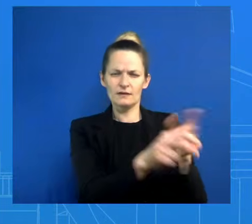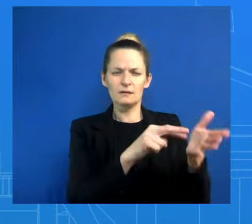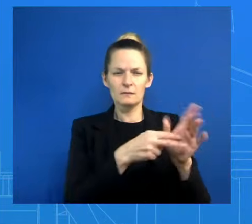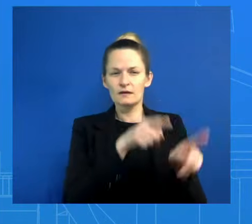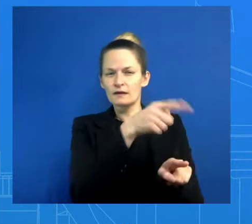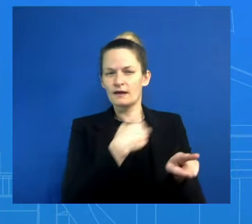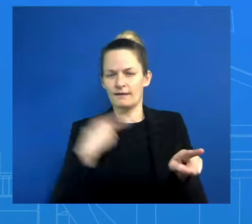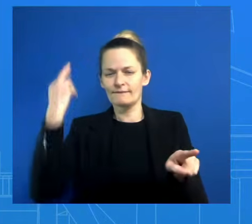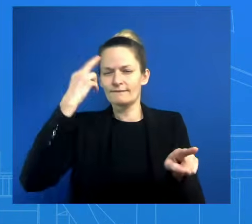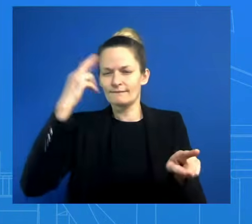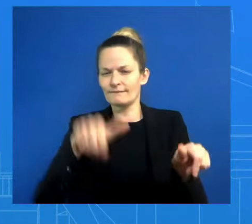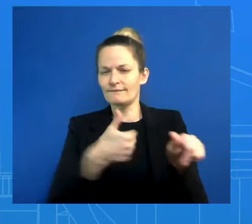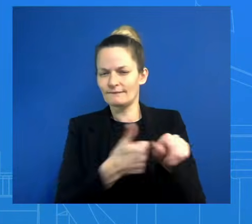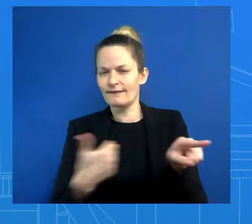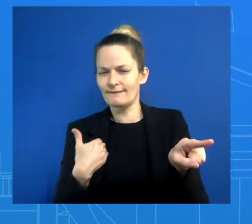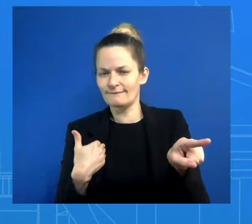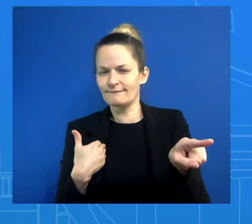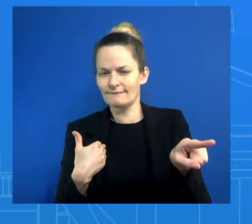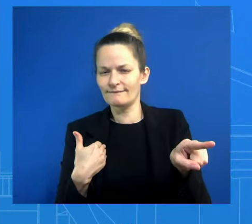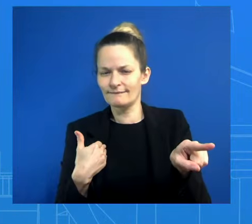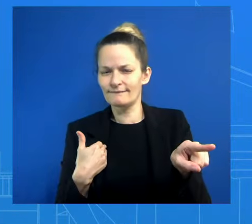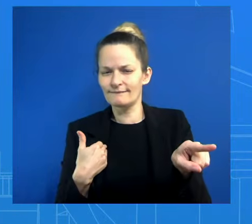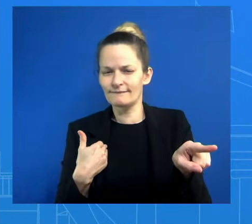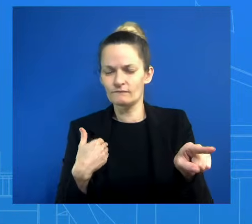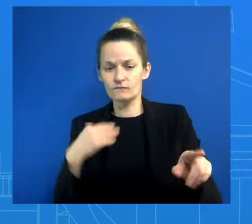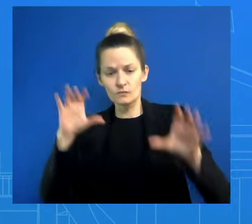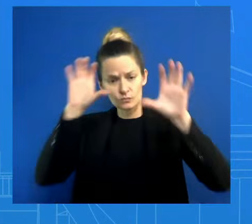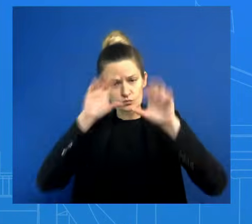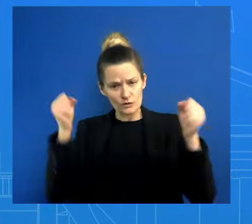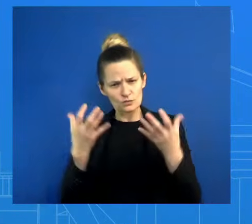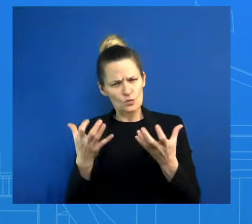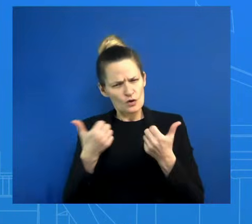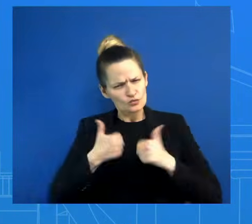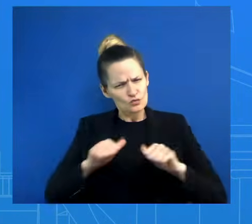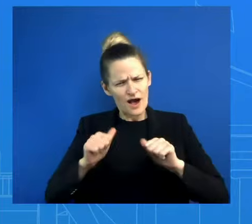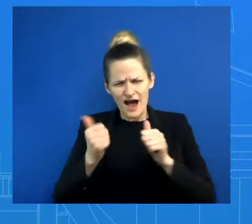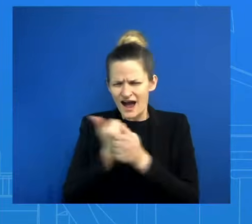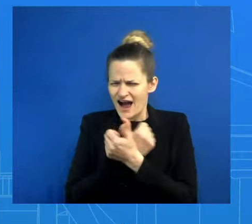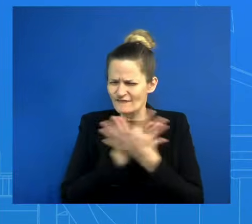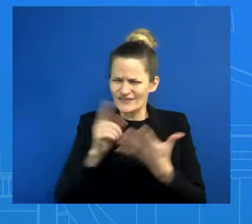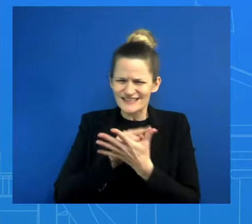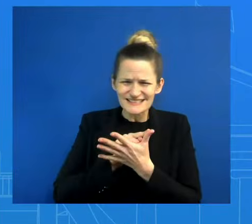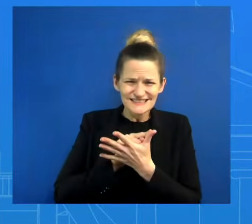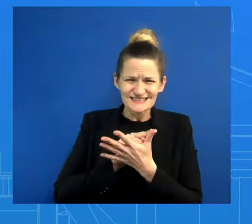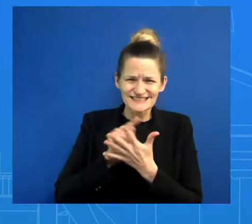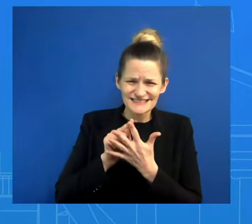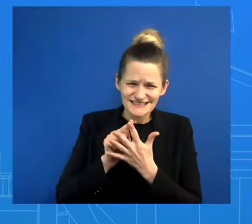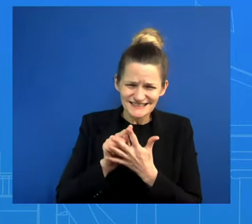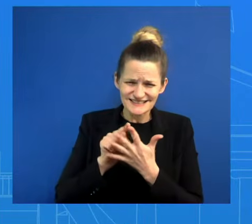And we were presented with an option, as you know -- we've laid this out; you've heard from my NSC colleagues as well --